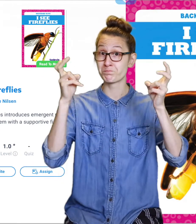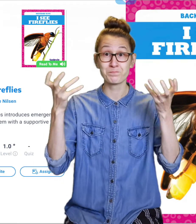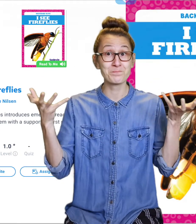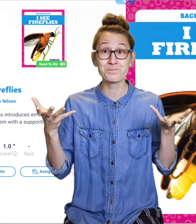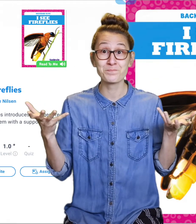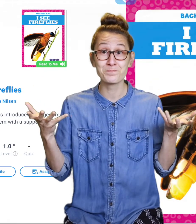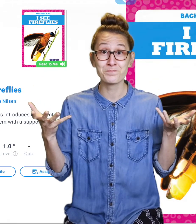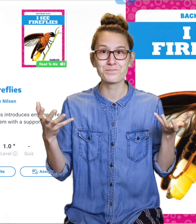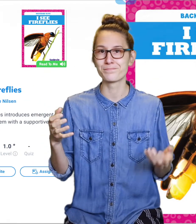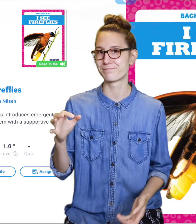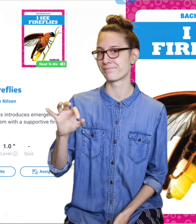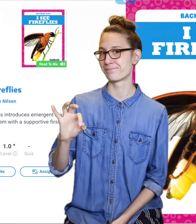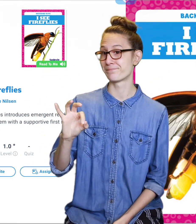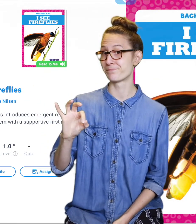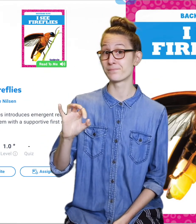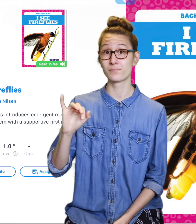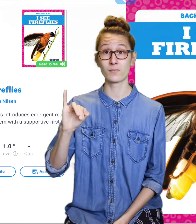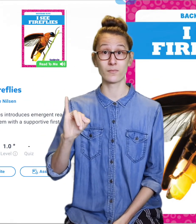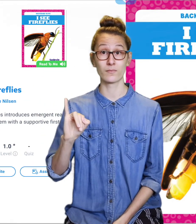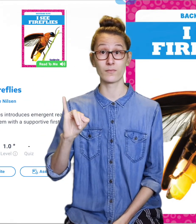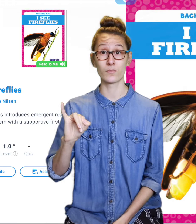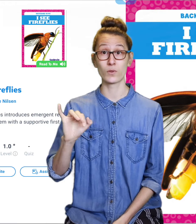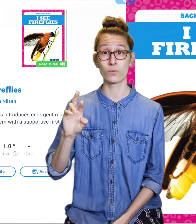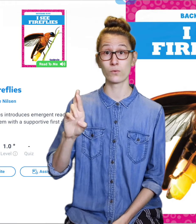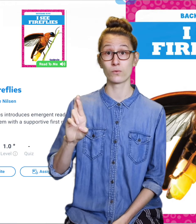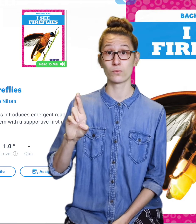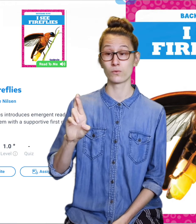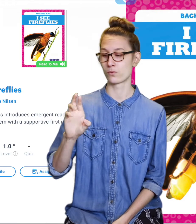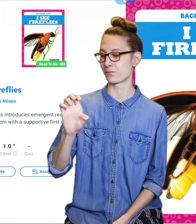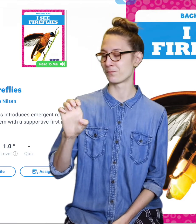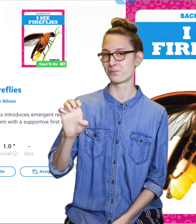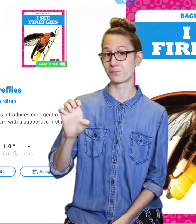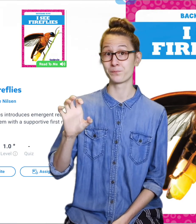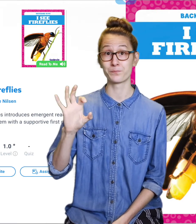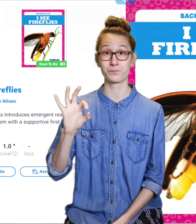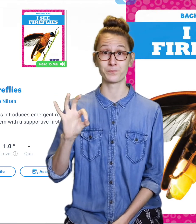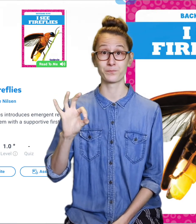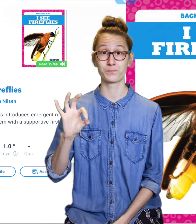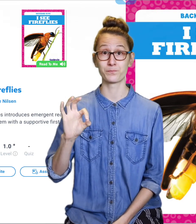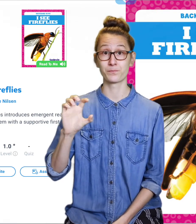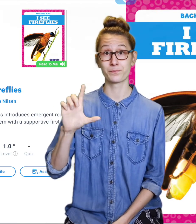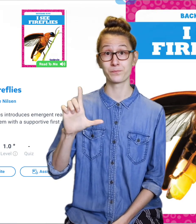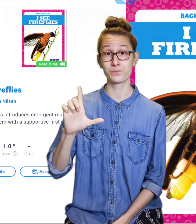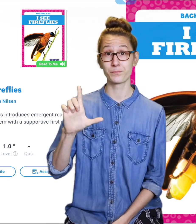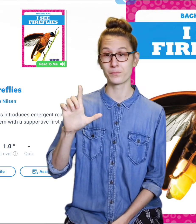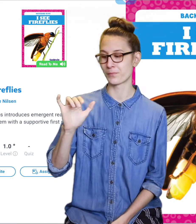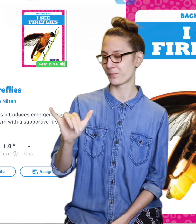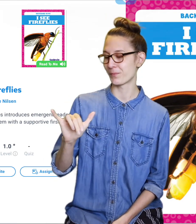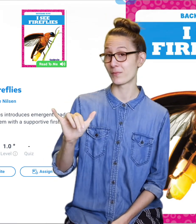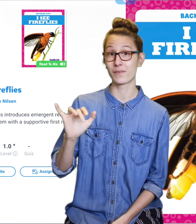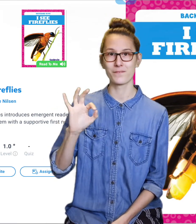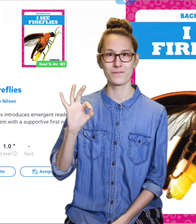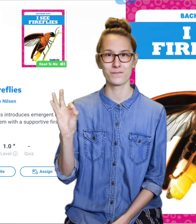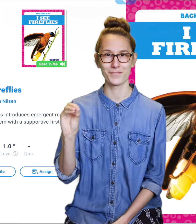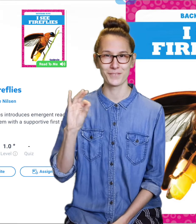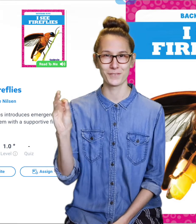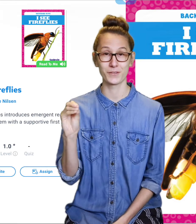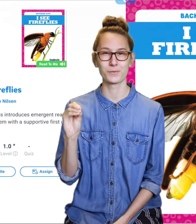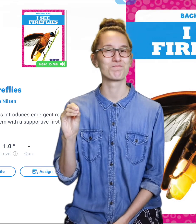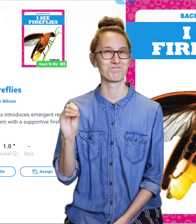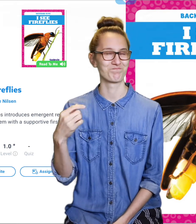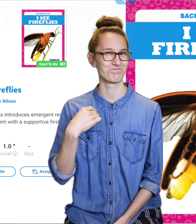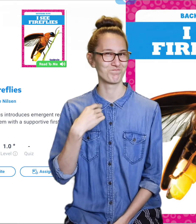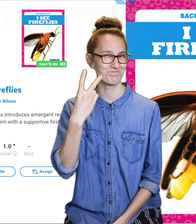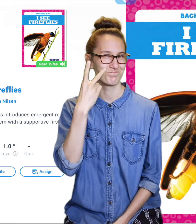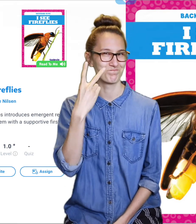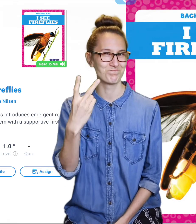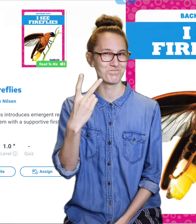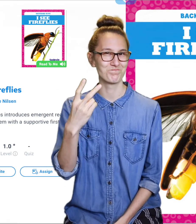"I See Fireflies"